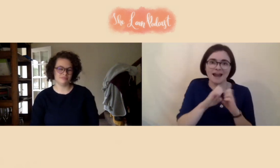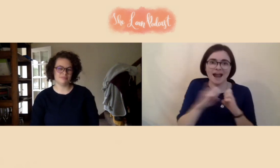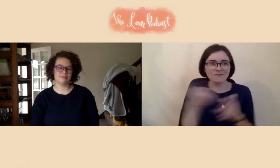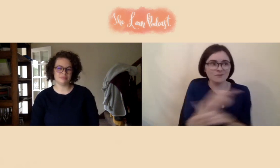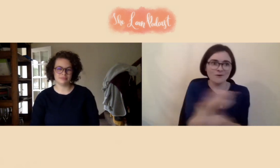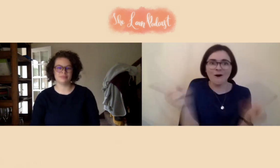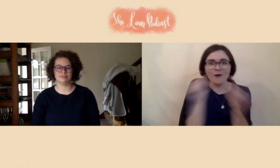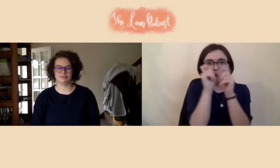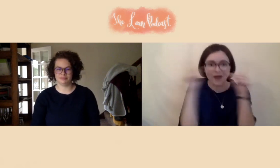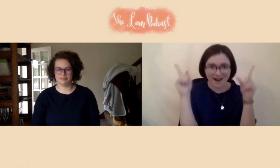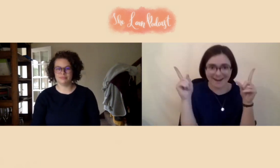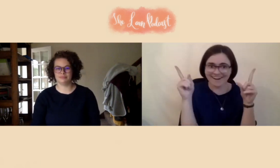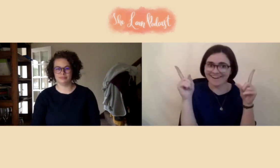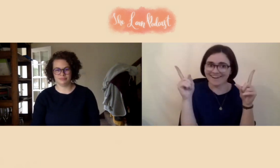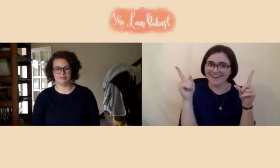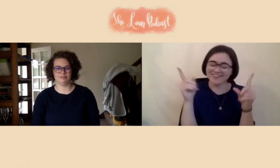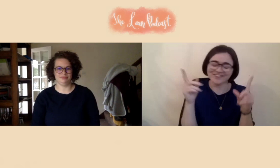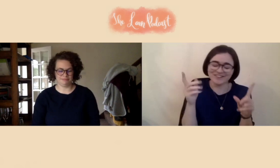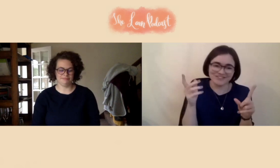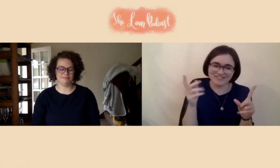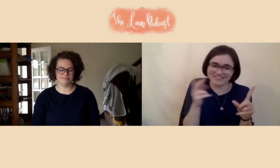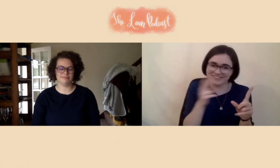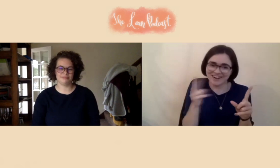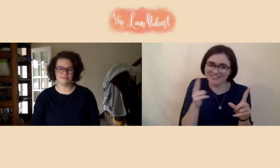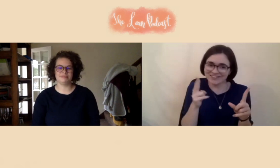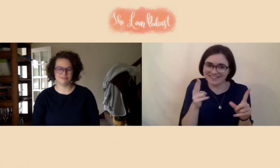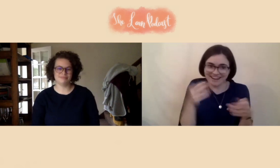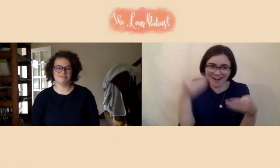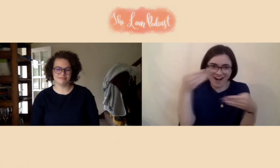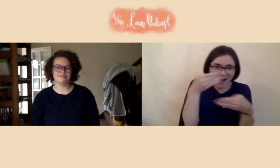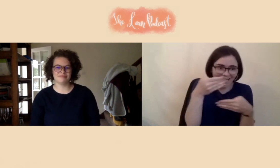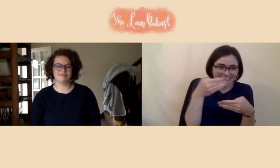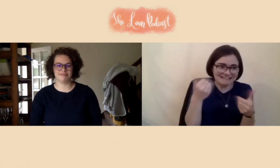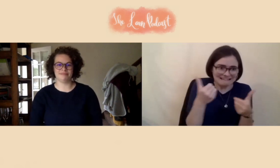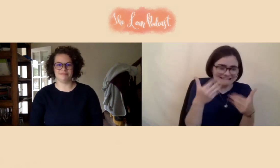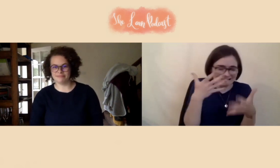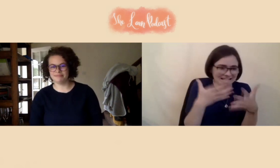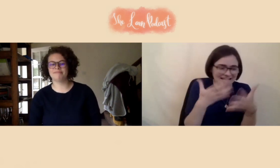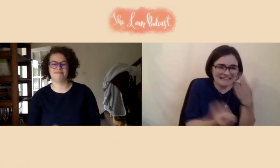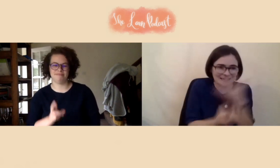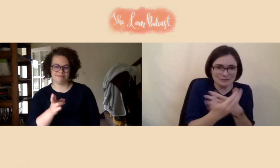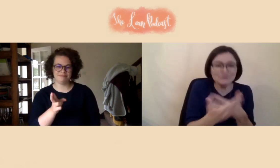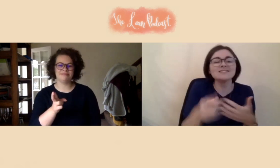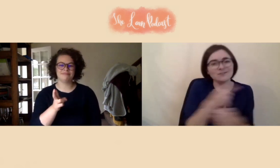of your , you're not trying to mask anything. Everybody's aware of the issues we're all facing